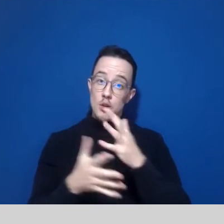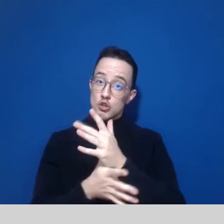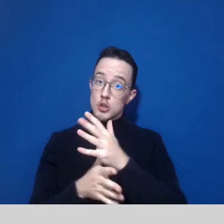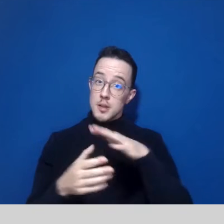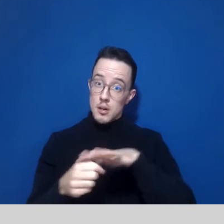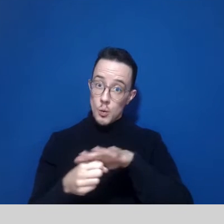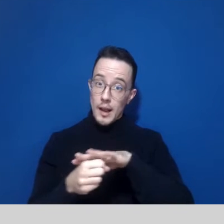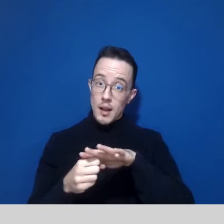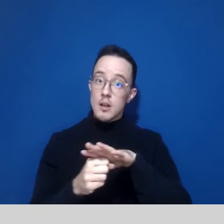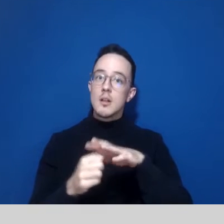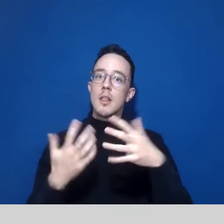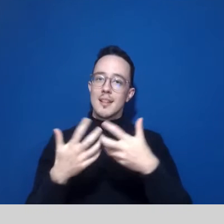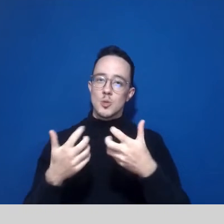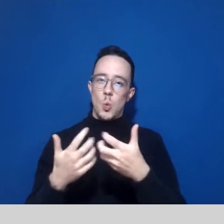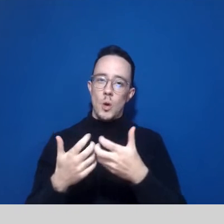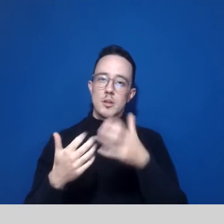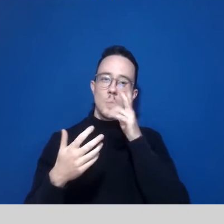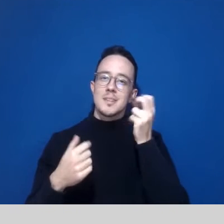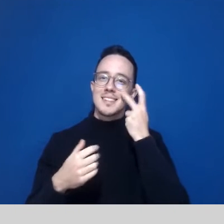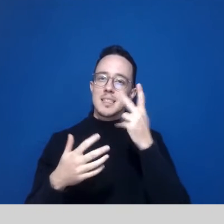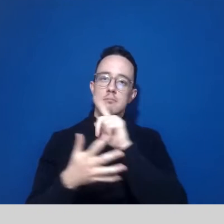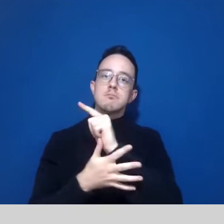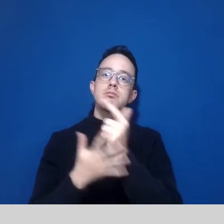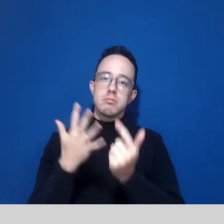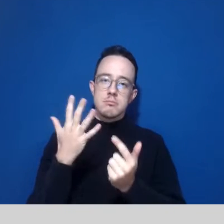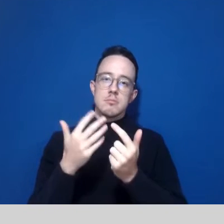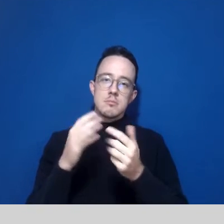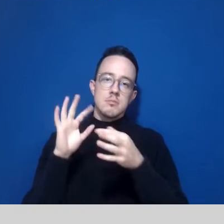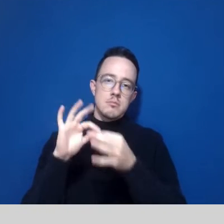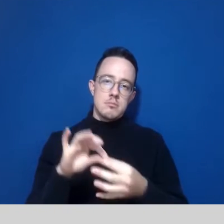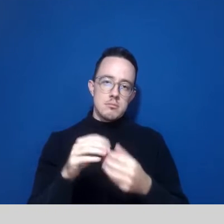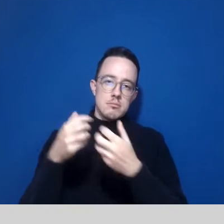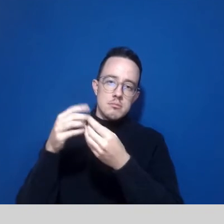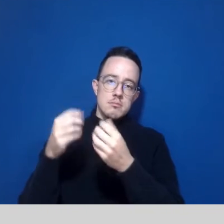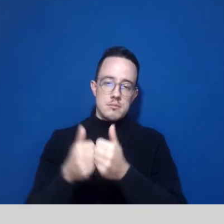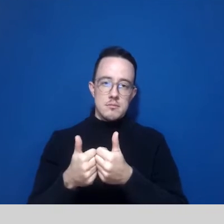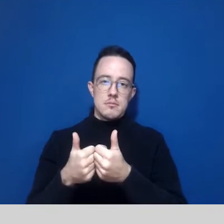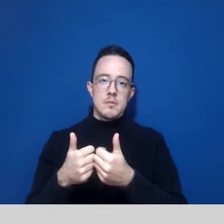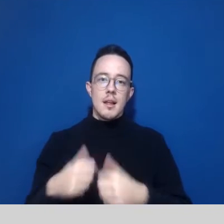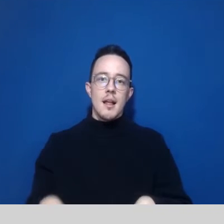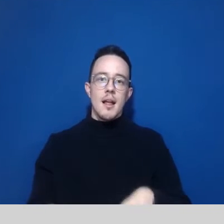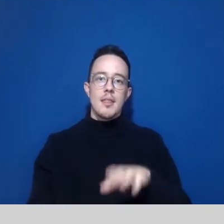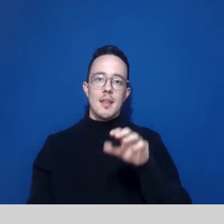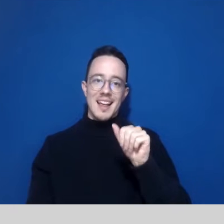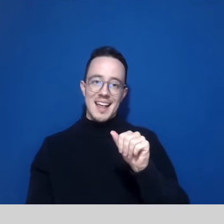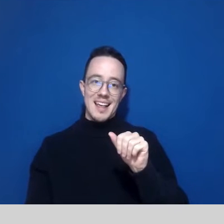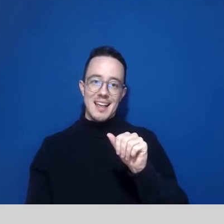So for example, if you define the German locale and you saw the characters, you will see that the uppercase, lowercase, the letters will be together.